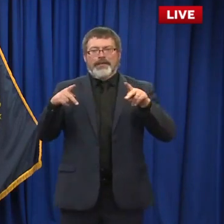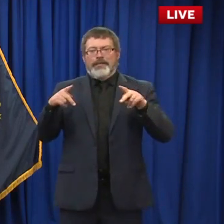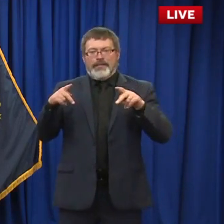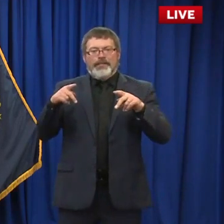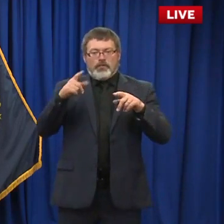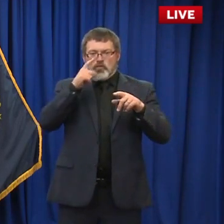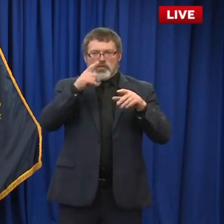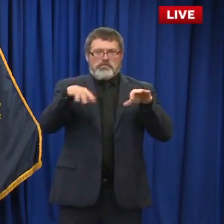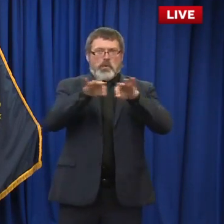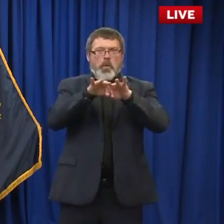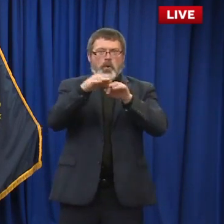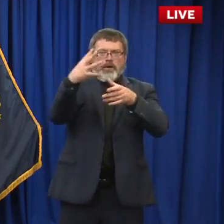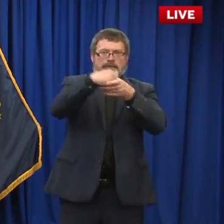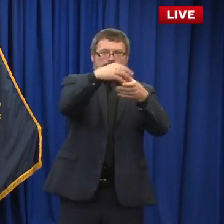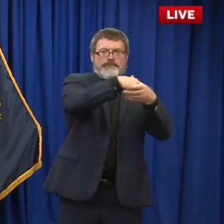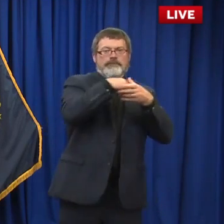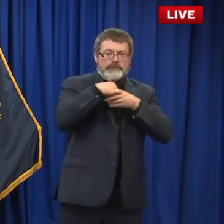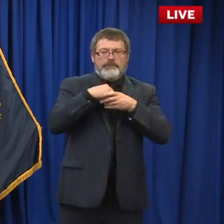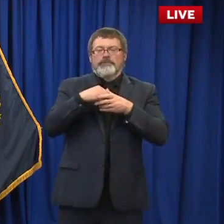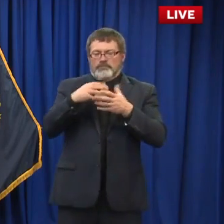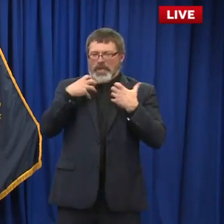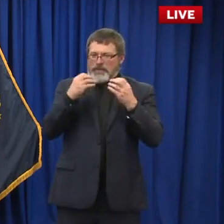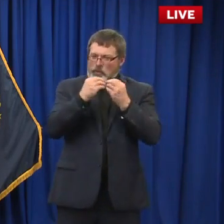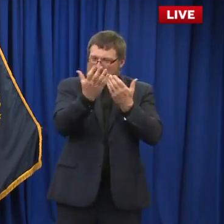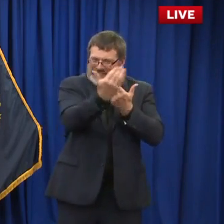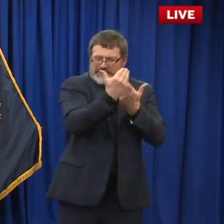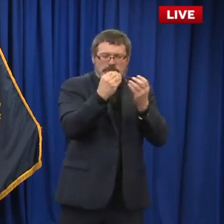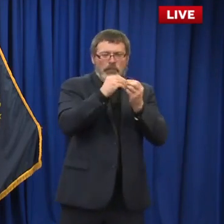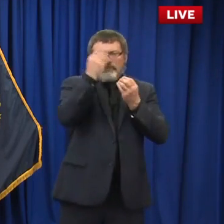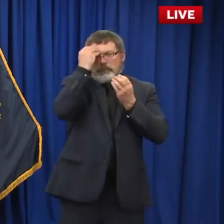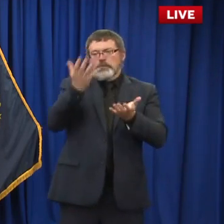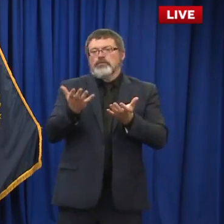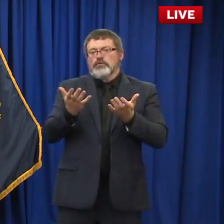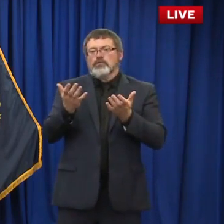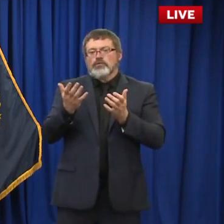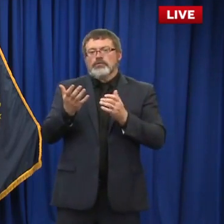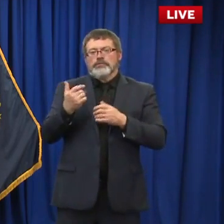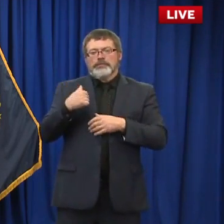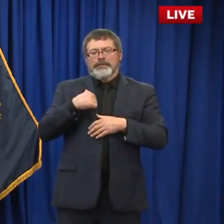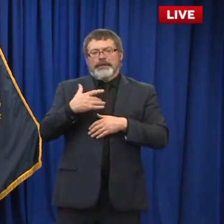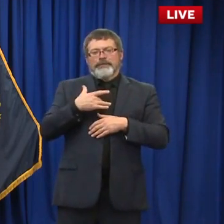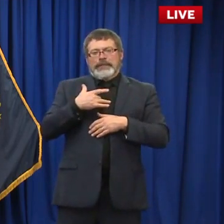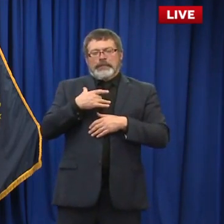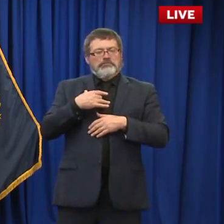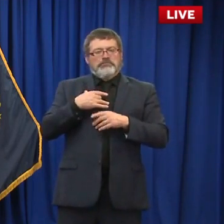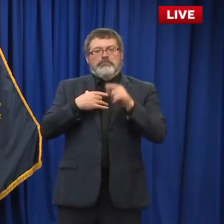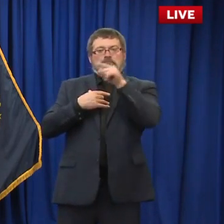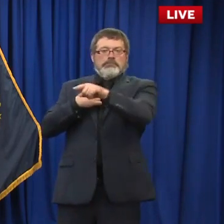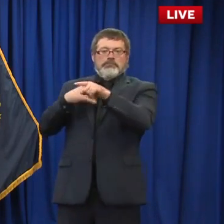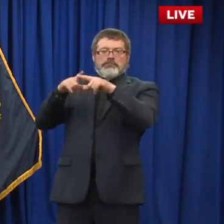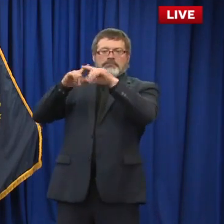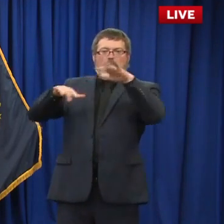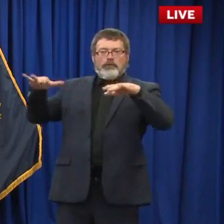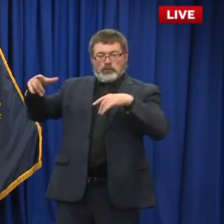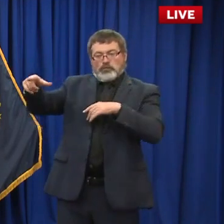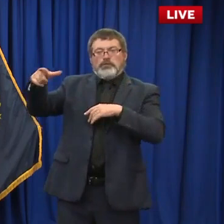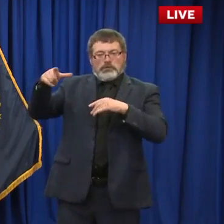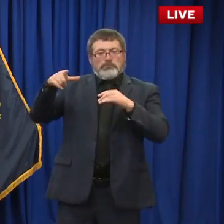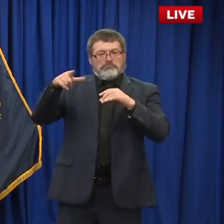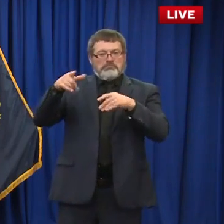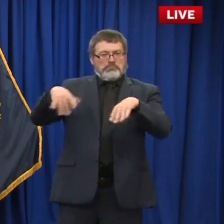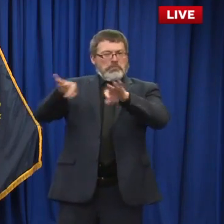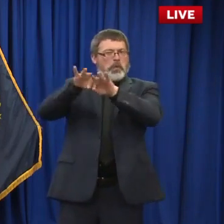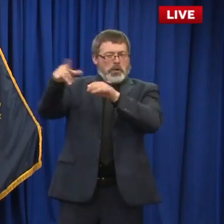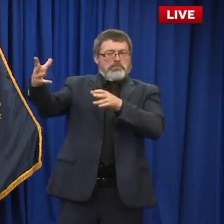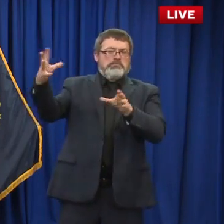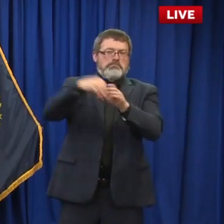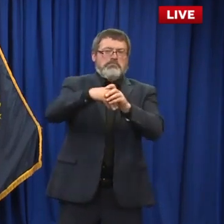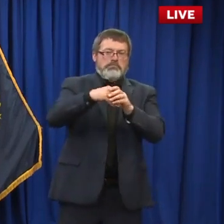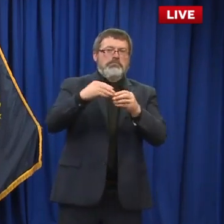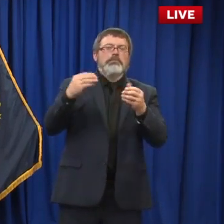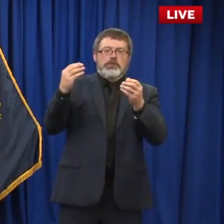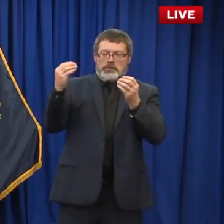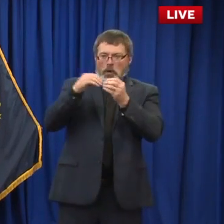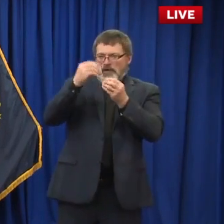A BETTER, MORE INFORMATIVE ONGOING PROCESS AND THAT'S WHERE THE DIVERSE INCLUSION COUNCIL COMES INTO TAKE UP SOME OF THOSE ISSUES AND THEN LOOKING AT WHAT THEY DEFINE TIME AND STATION